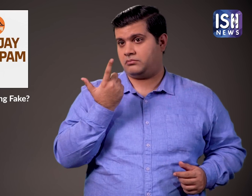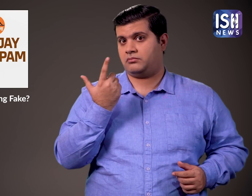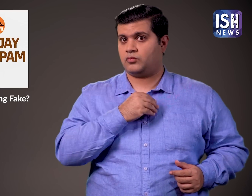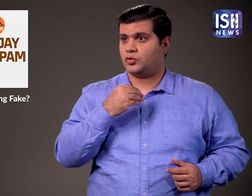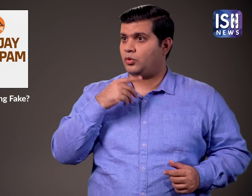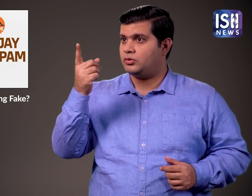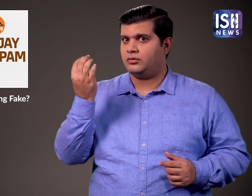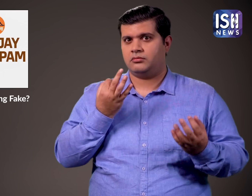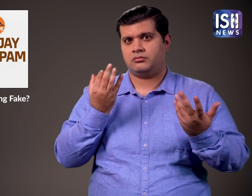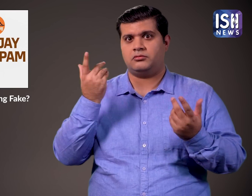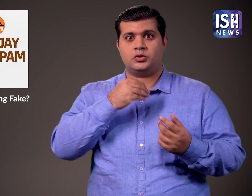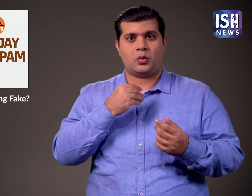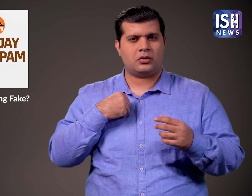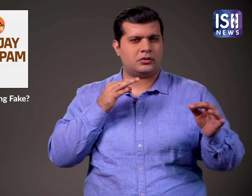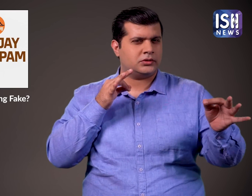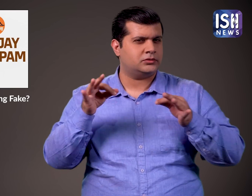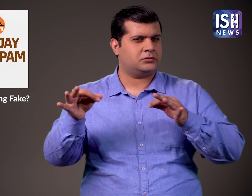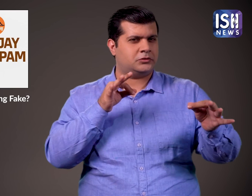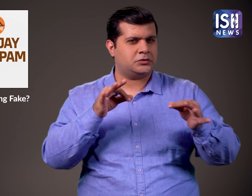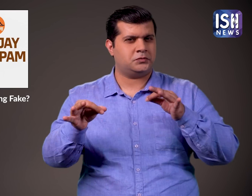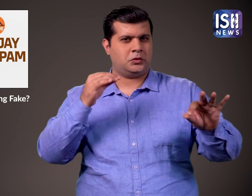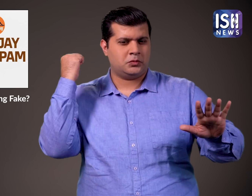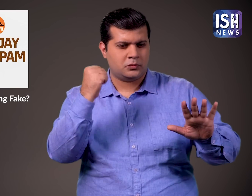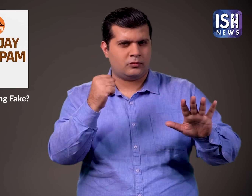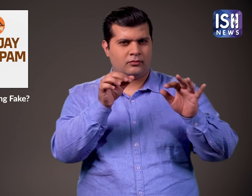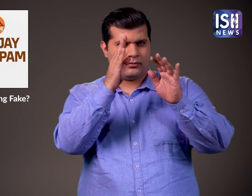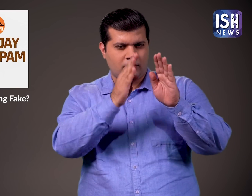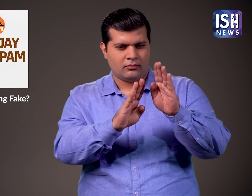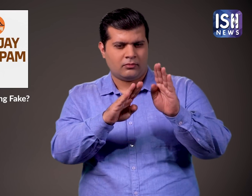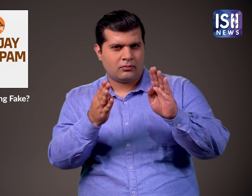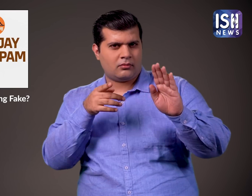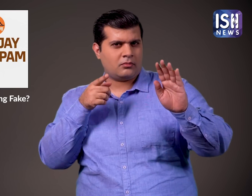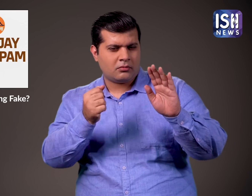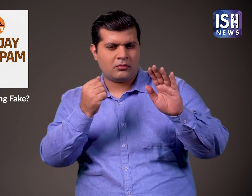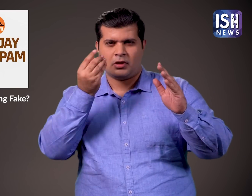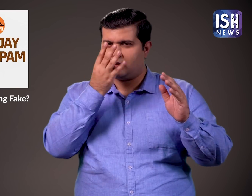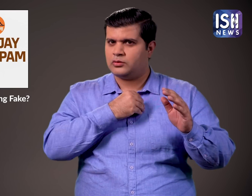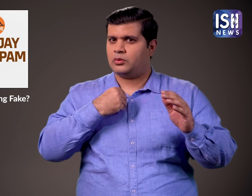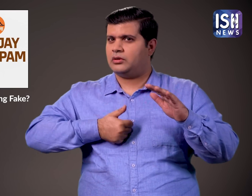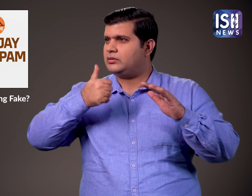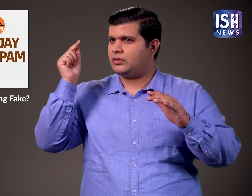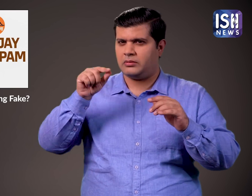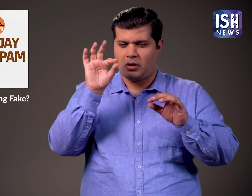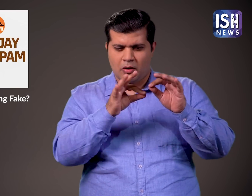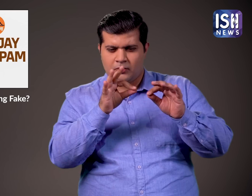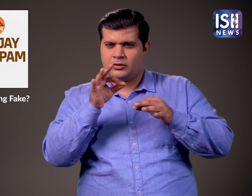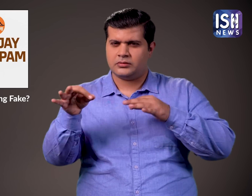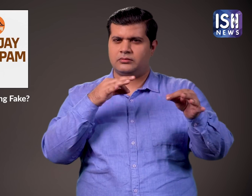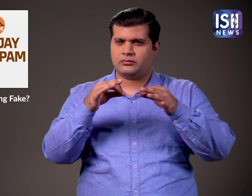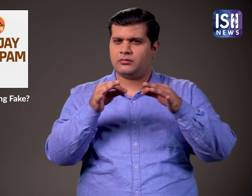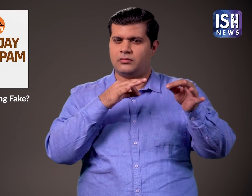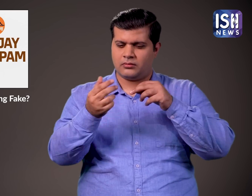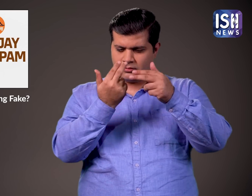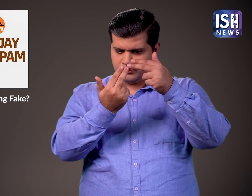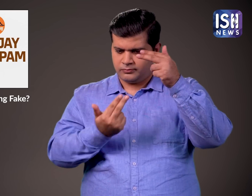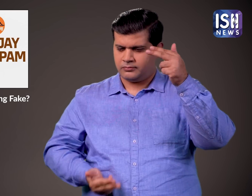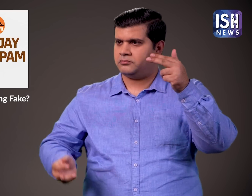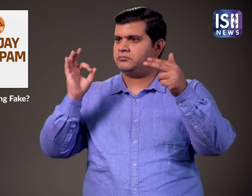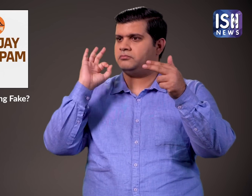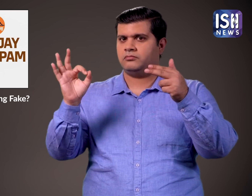Amazing doctors! The doctors explained in details how the knife went 2.5 inches into his back, how they performed the surgery,